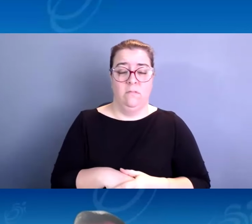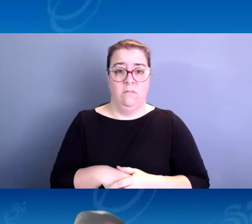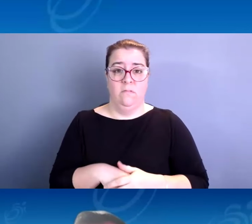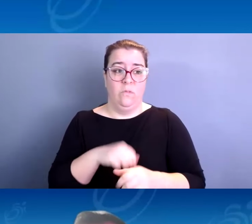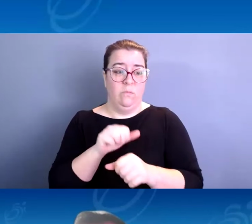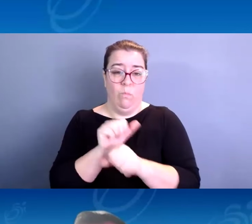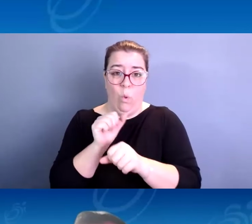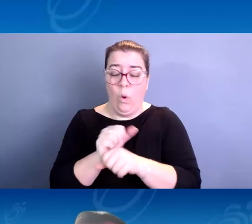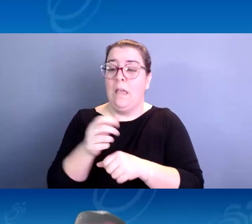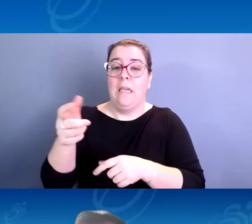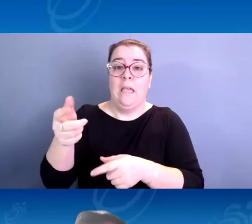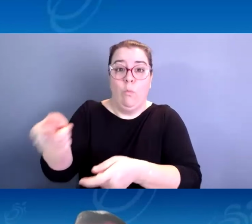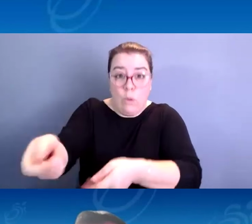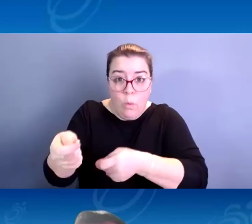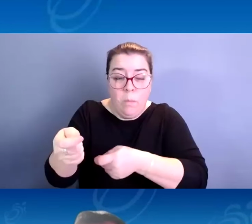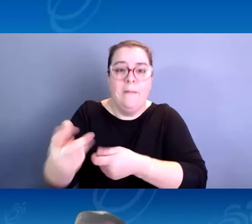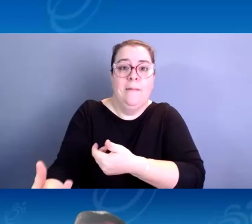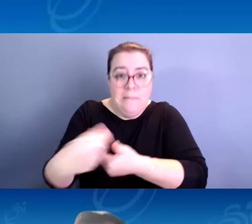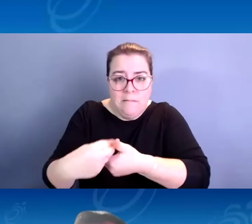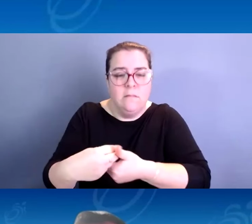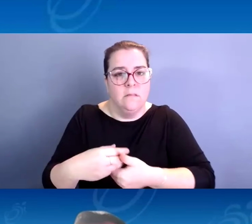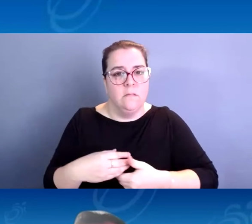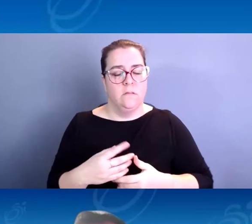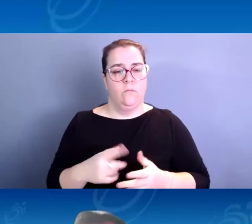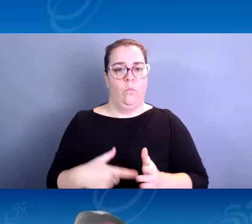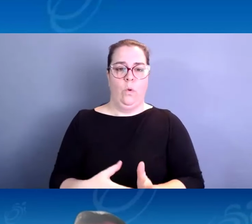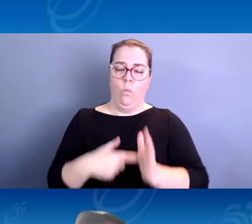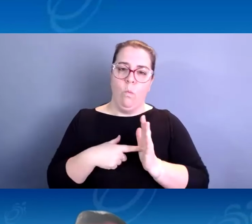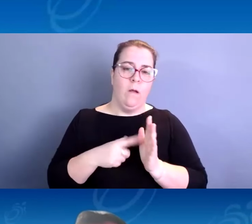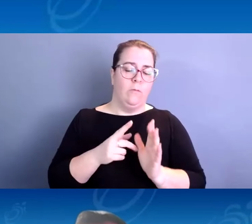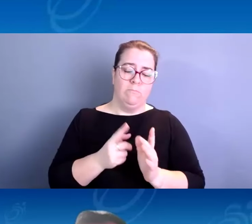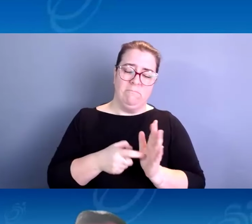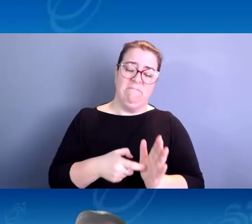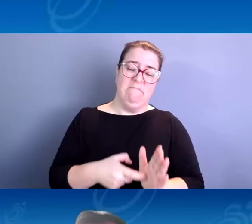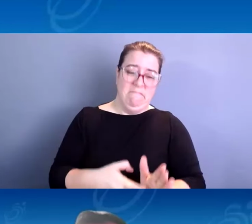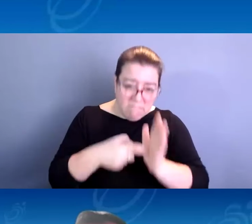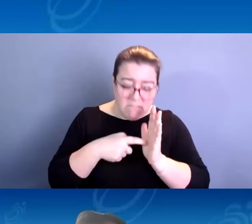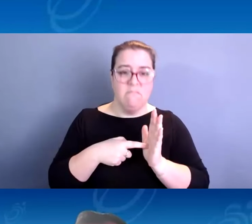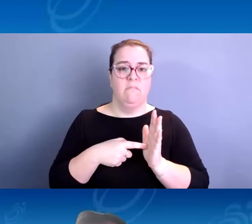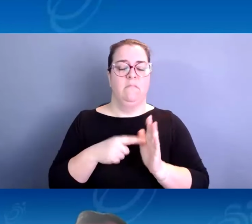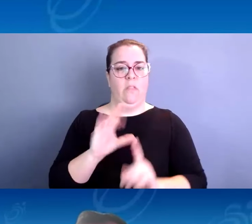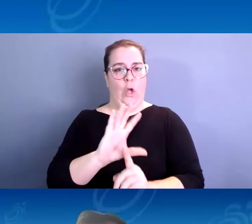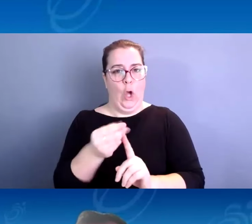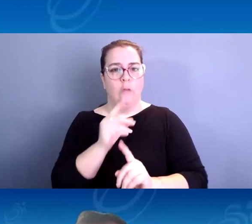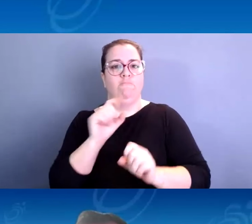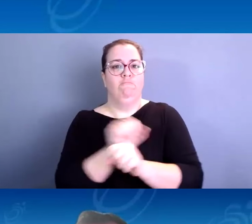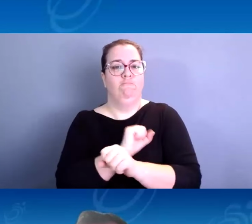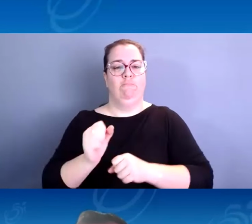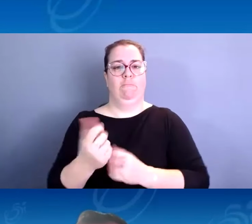are not as inclusive as possible for all workers. Abhishek, you said this if if, if we